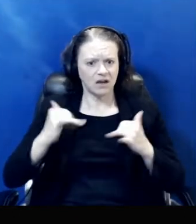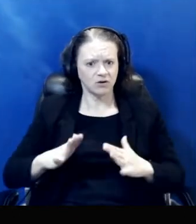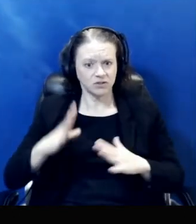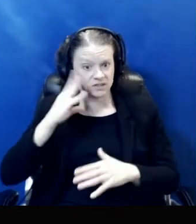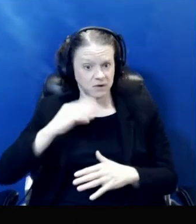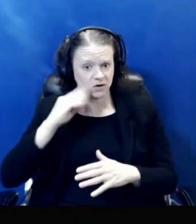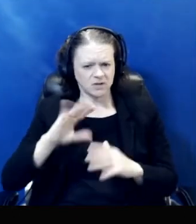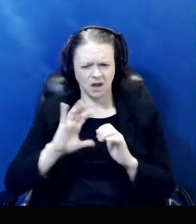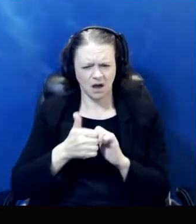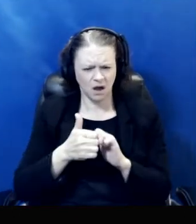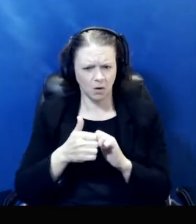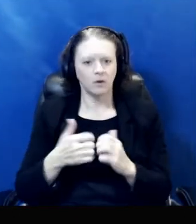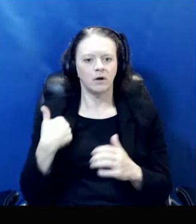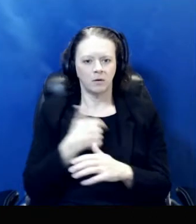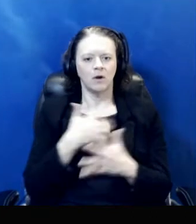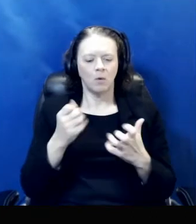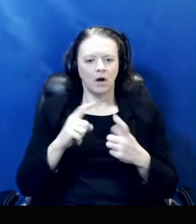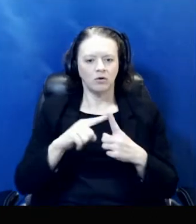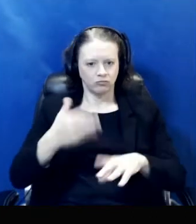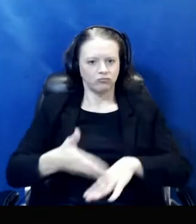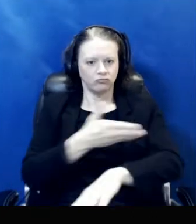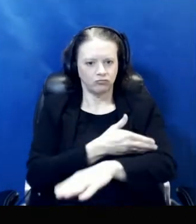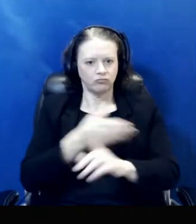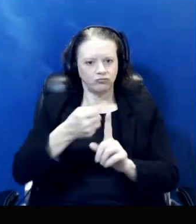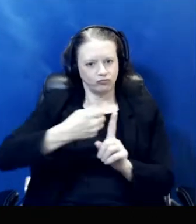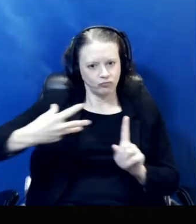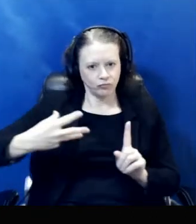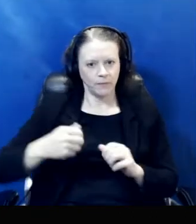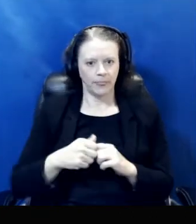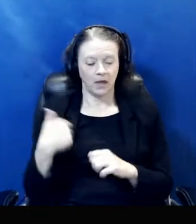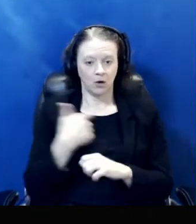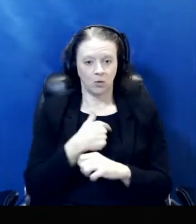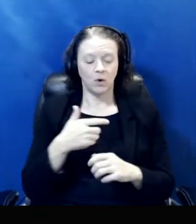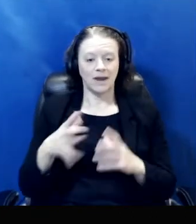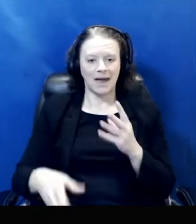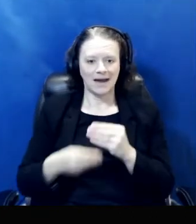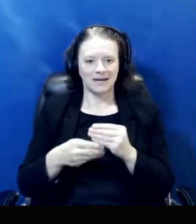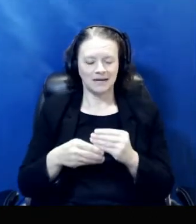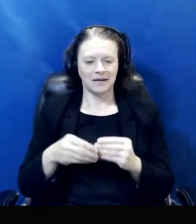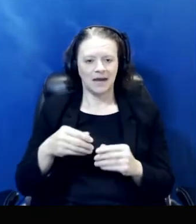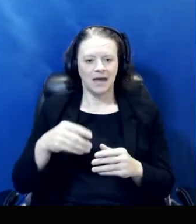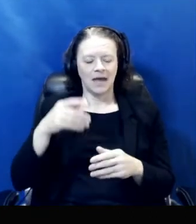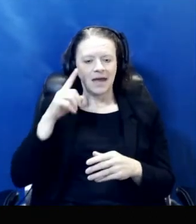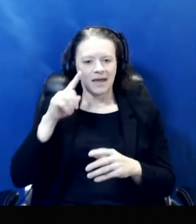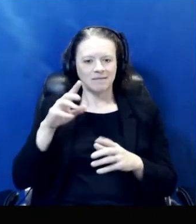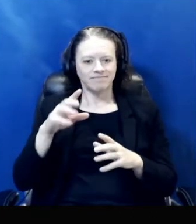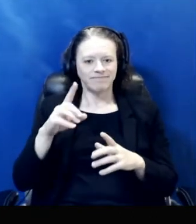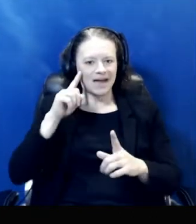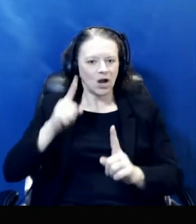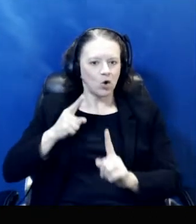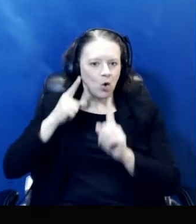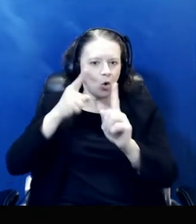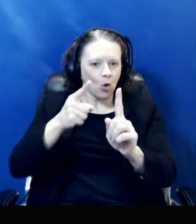So we added a designated intent, or goal statement, and also expanded the overview section quite a bit.